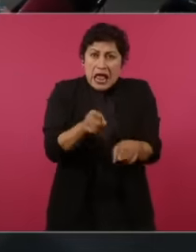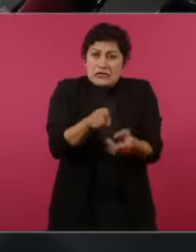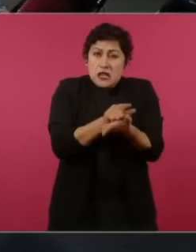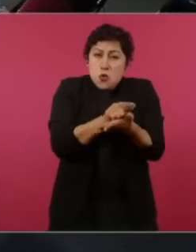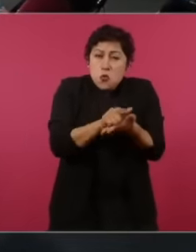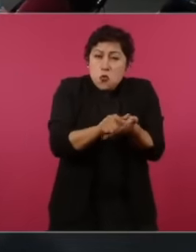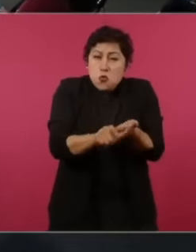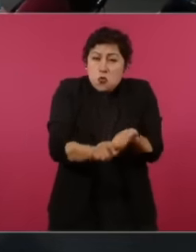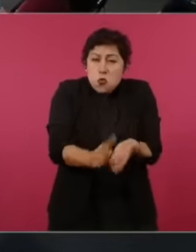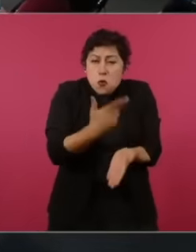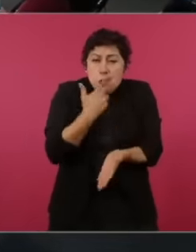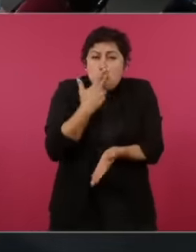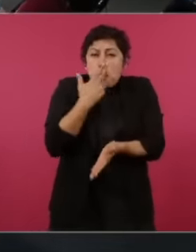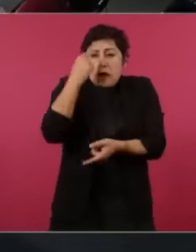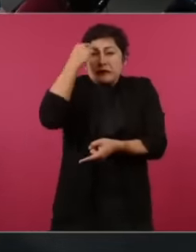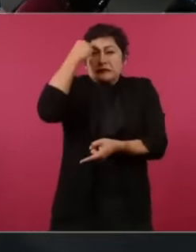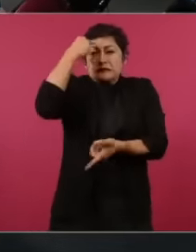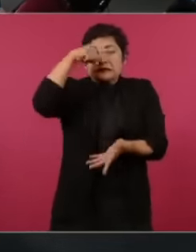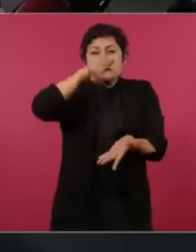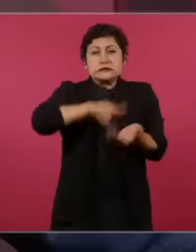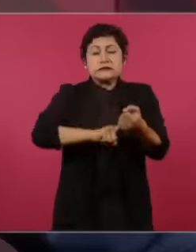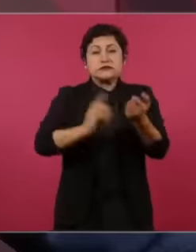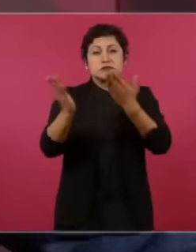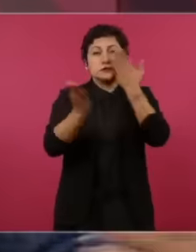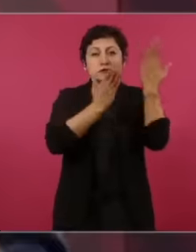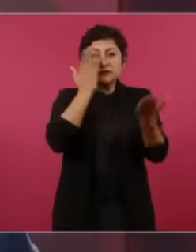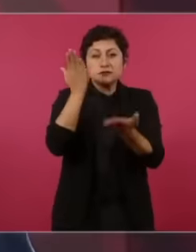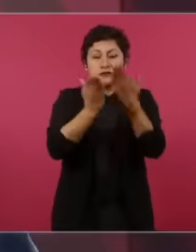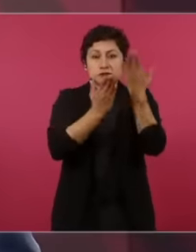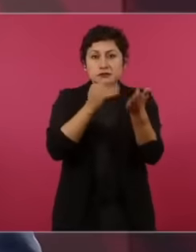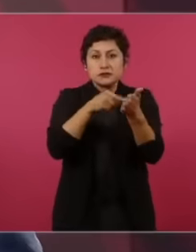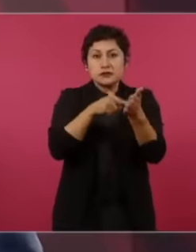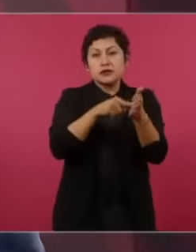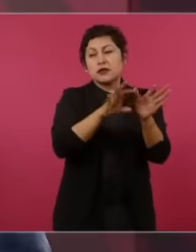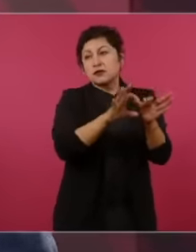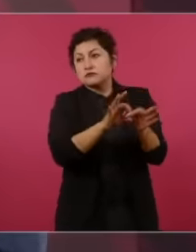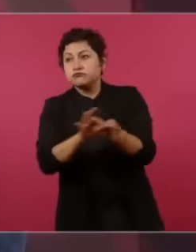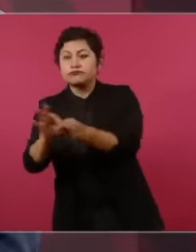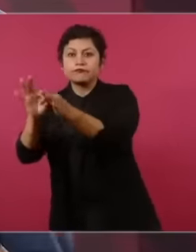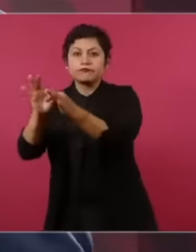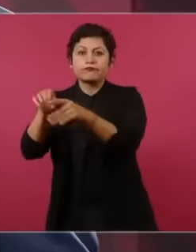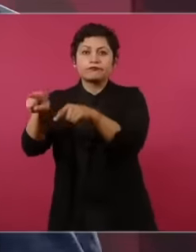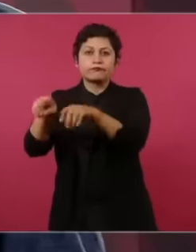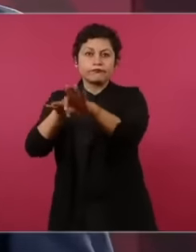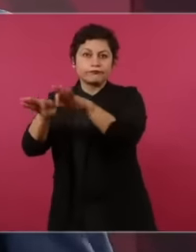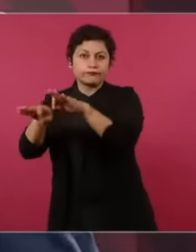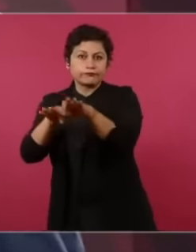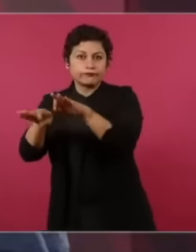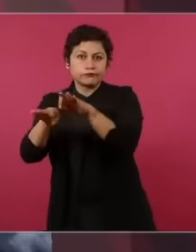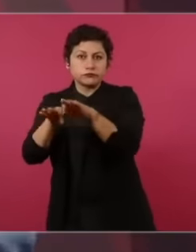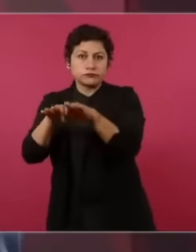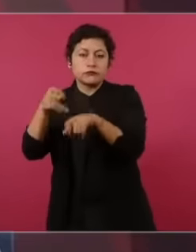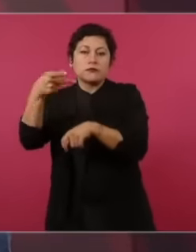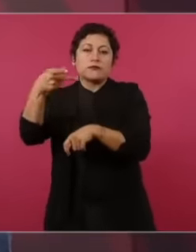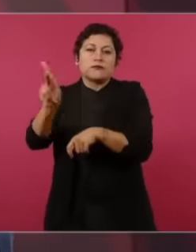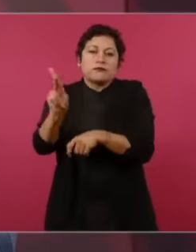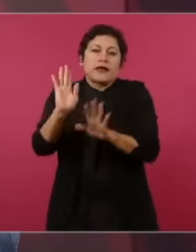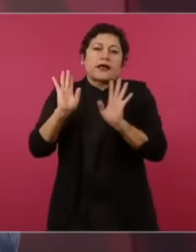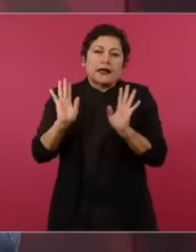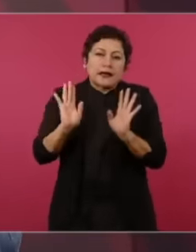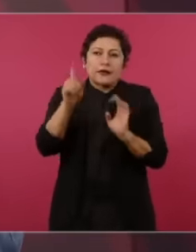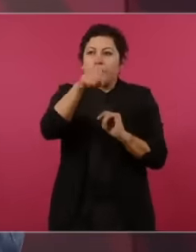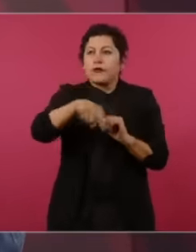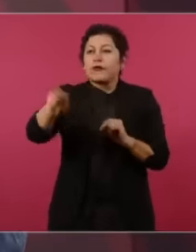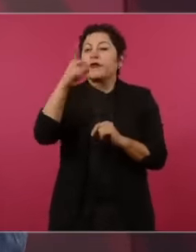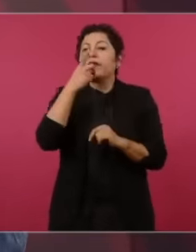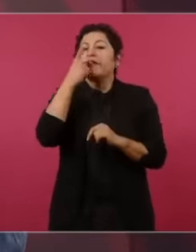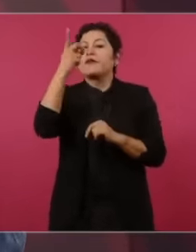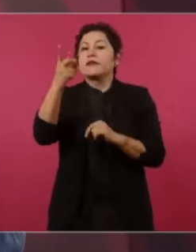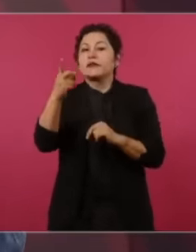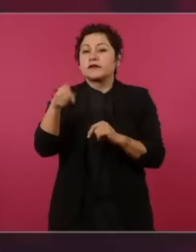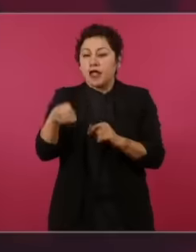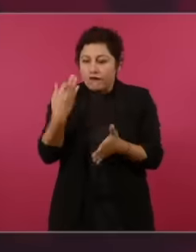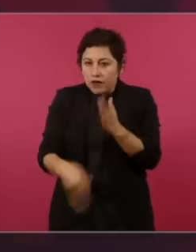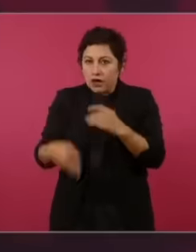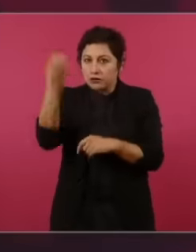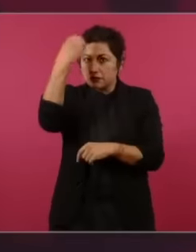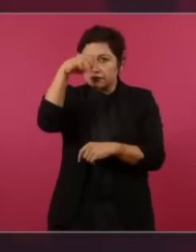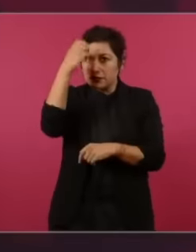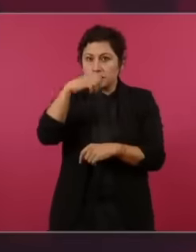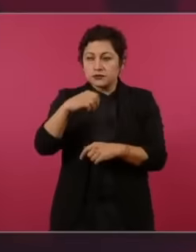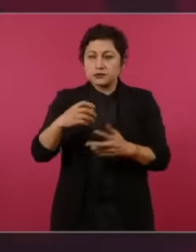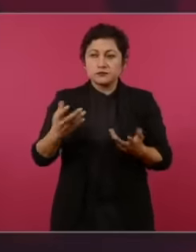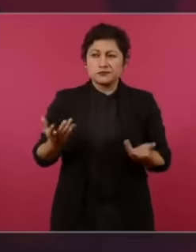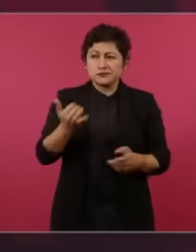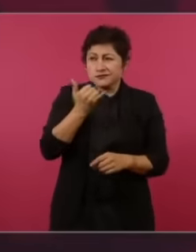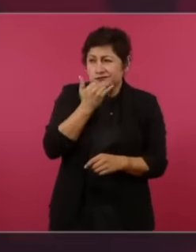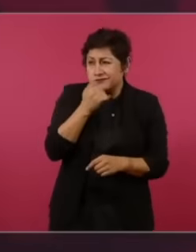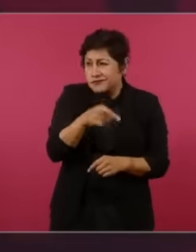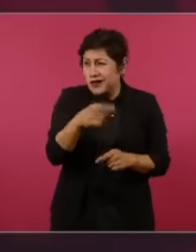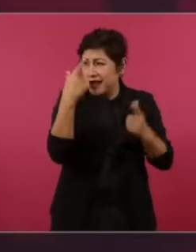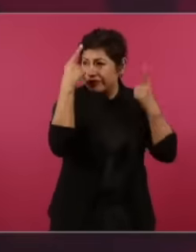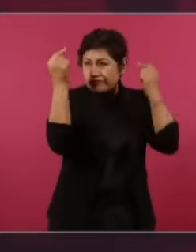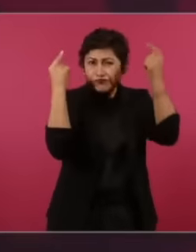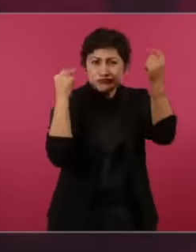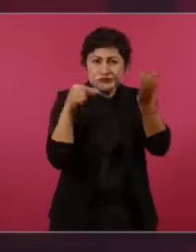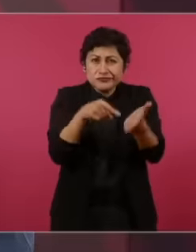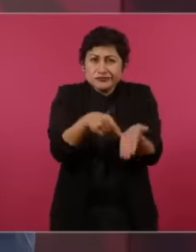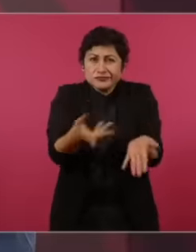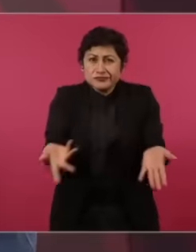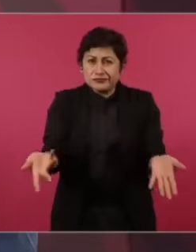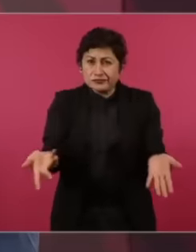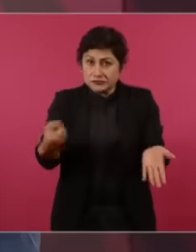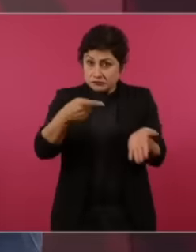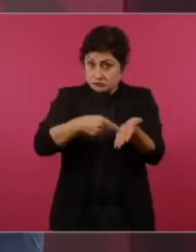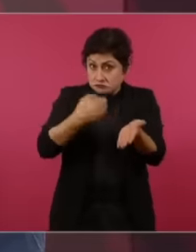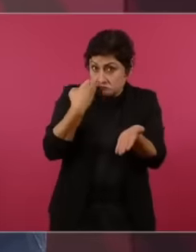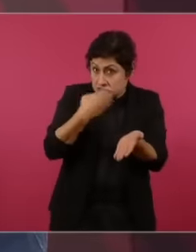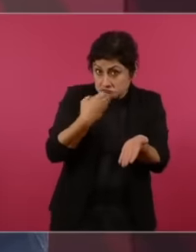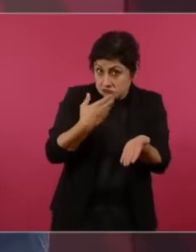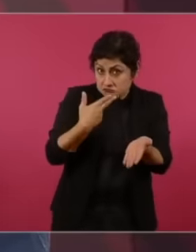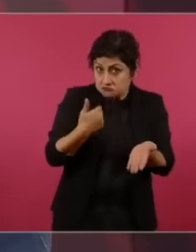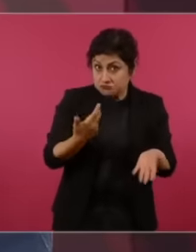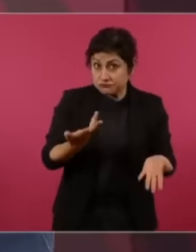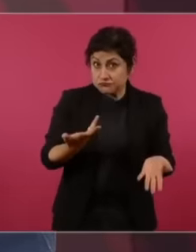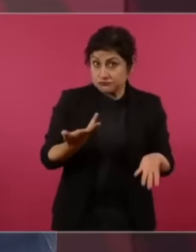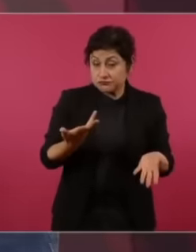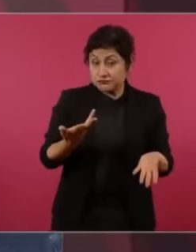experience if they are going to be qualified lawyers and the school well